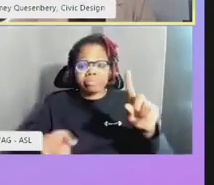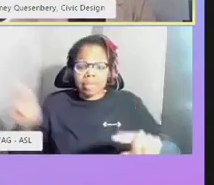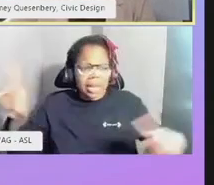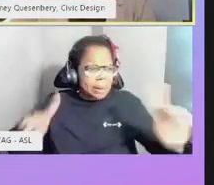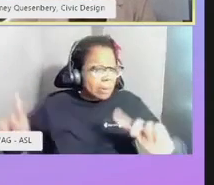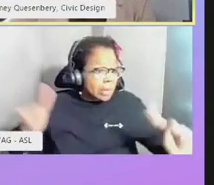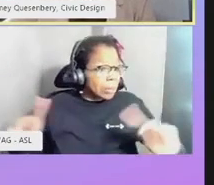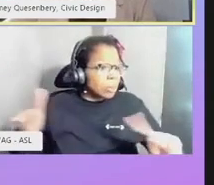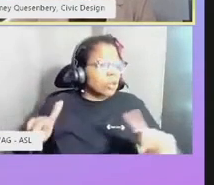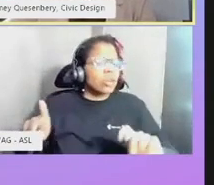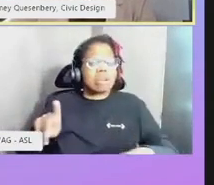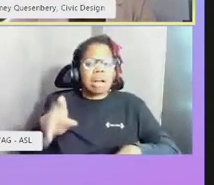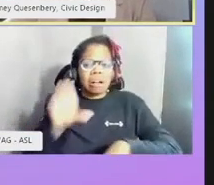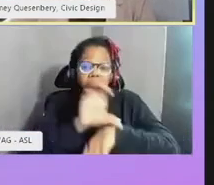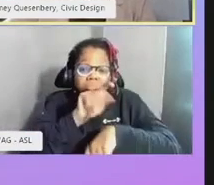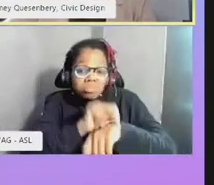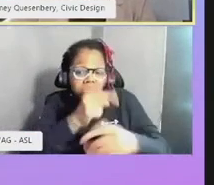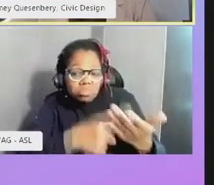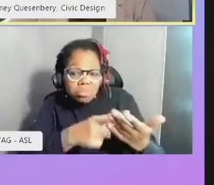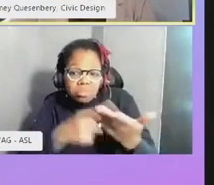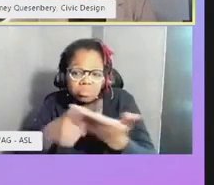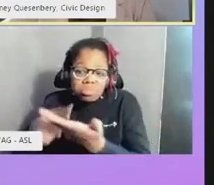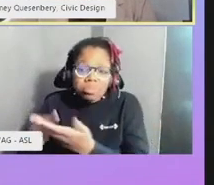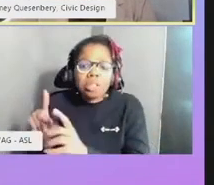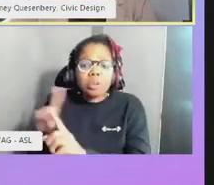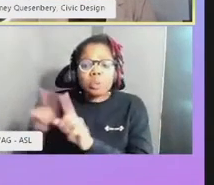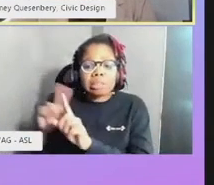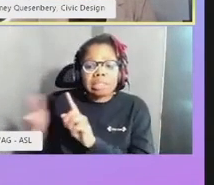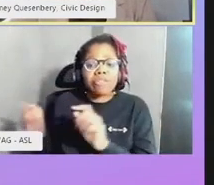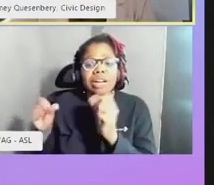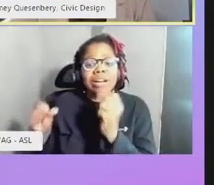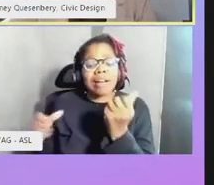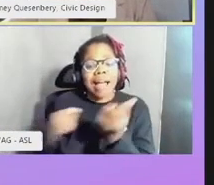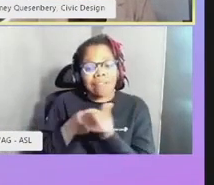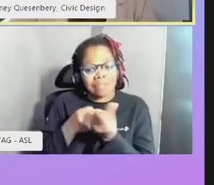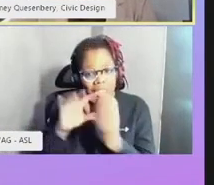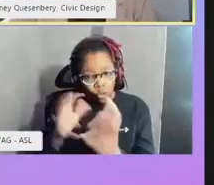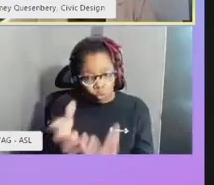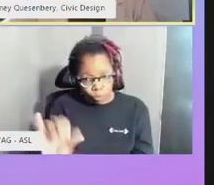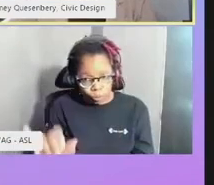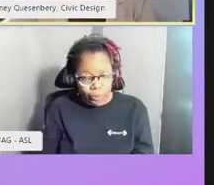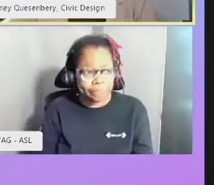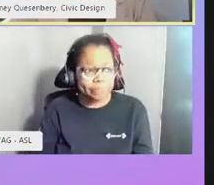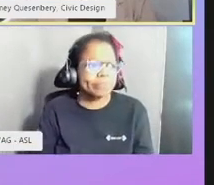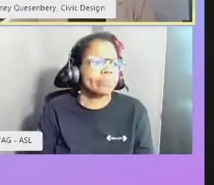to get big enough type on it? And made sure that they brought